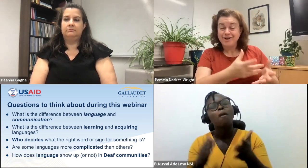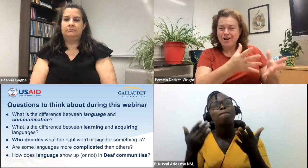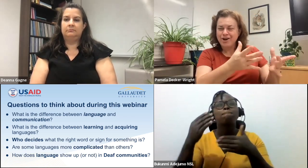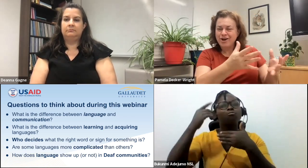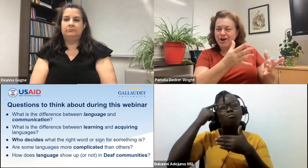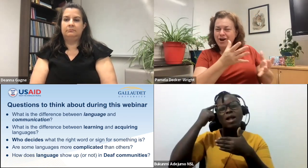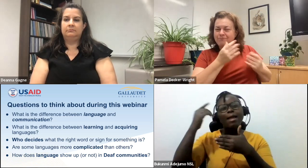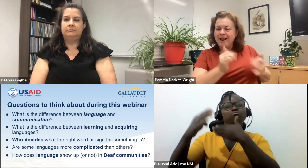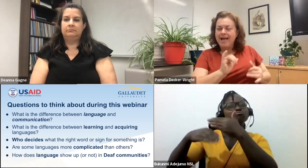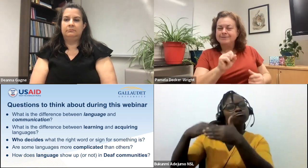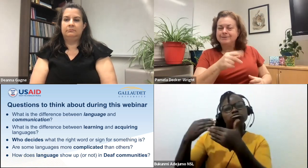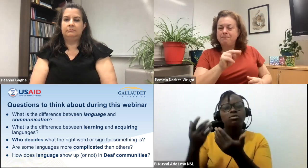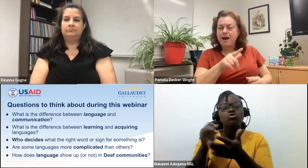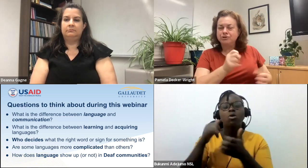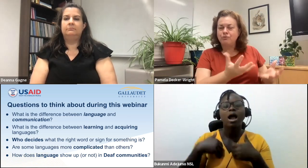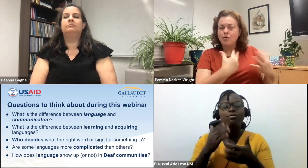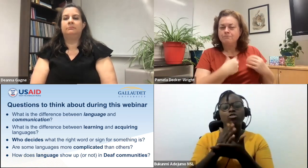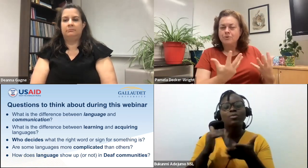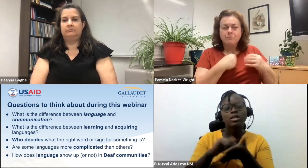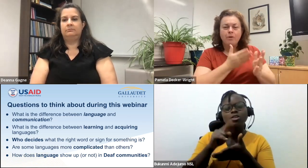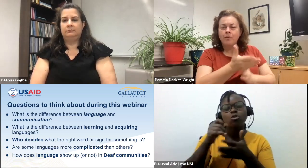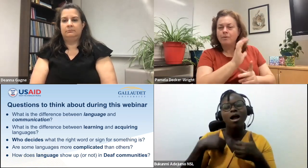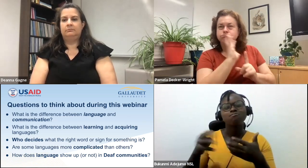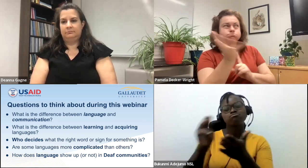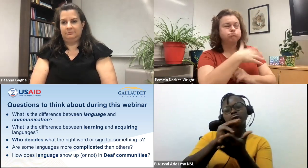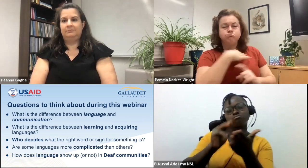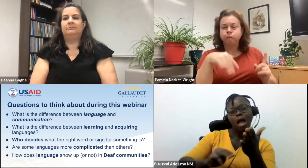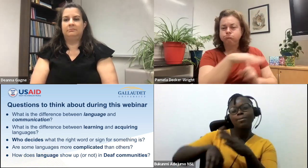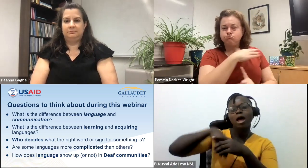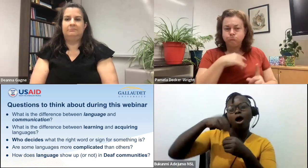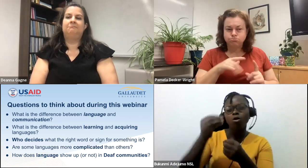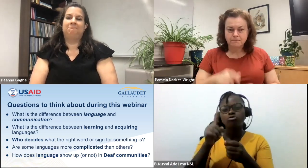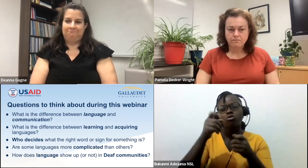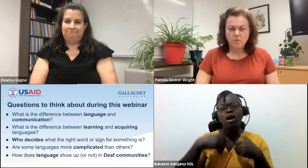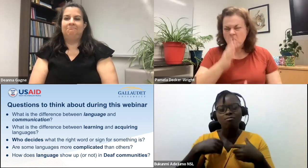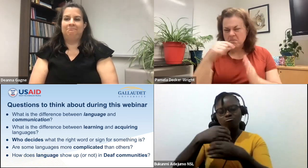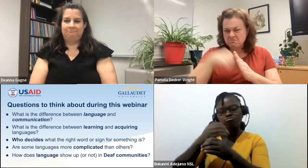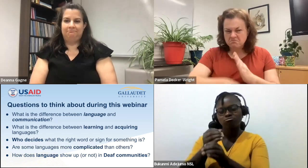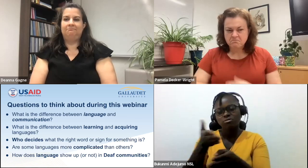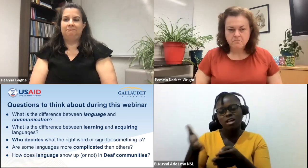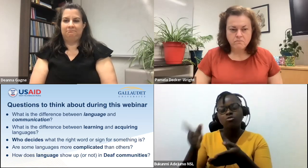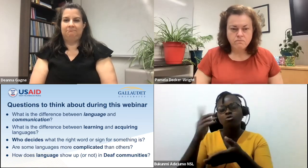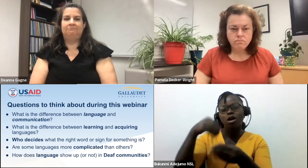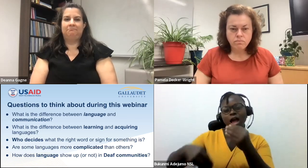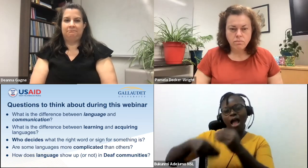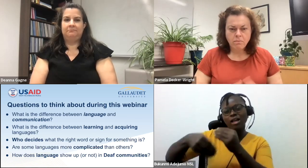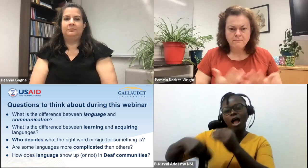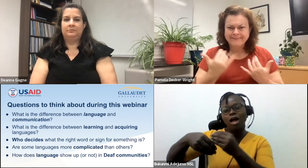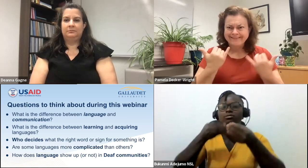We're in language acquisition that's just coming in. Naturally, it's something throughout the environment that happens spontaneously.